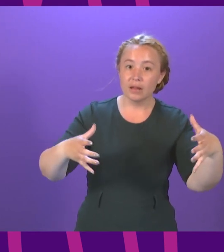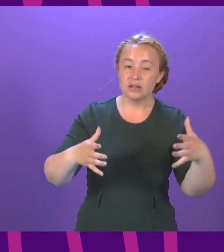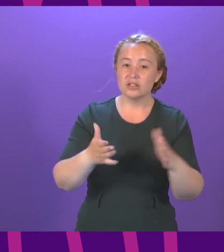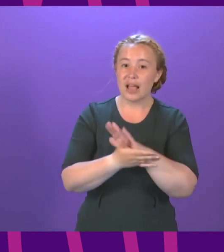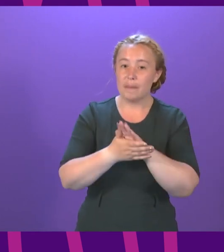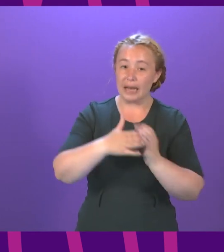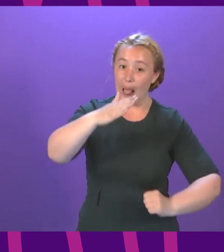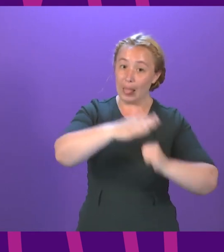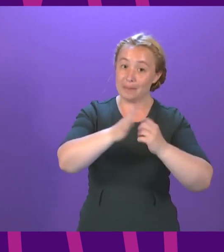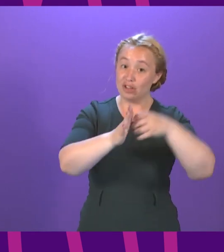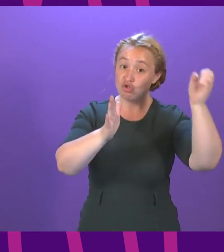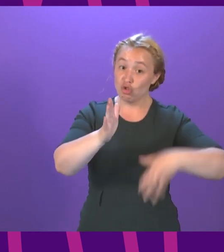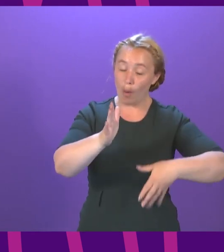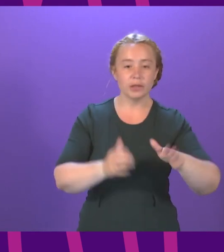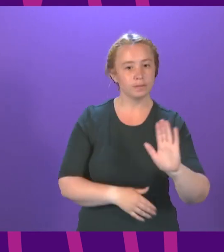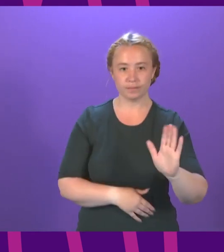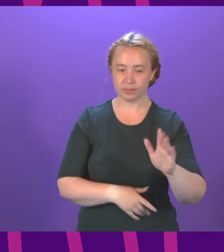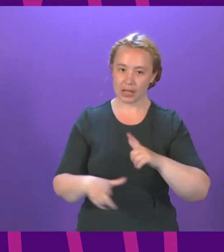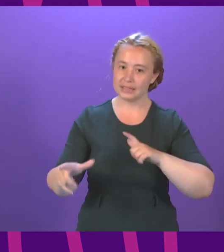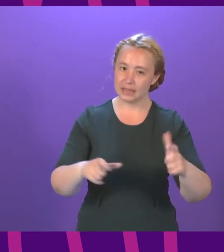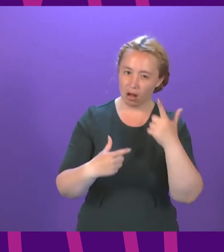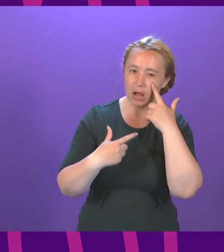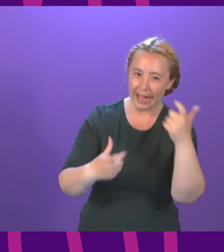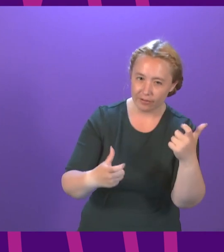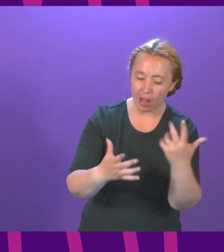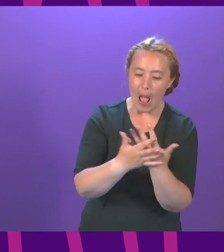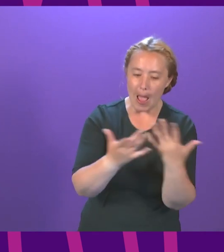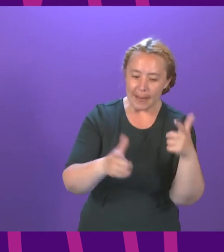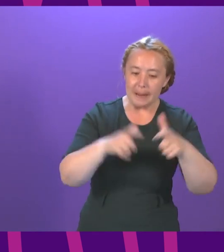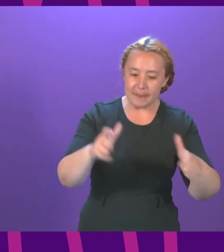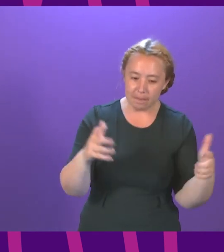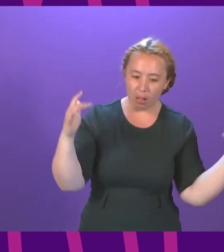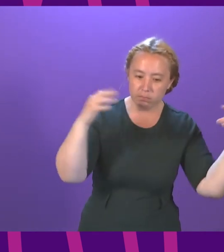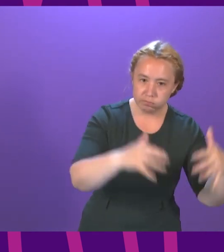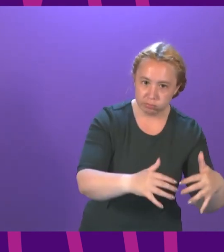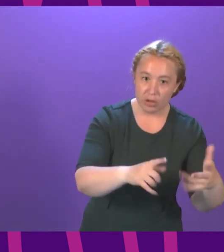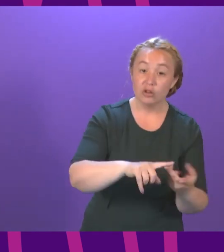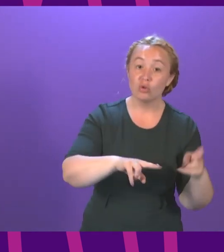we are still being cautious about that and any event organiser who wants to have a bigger event,